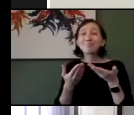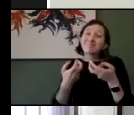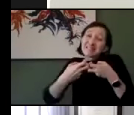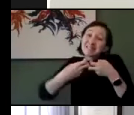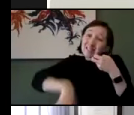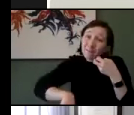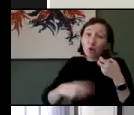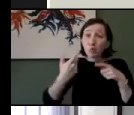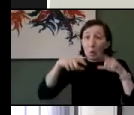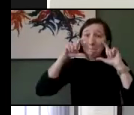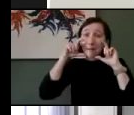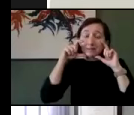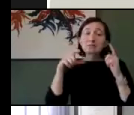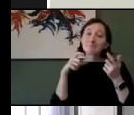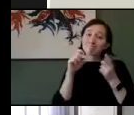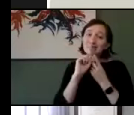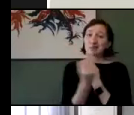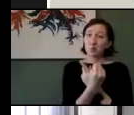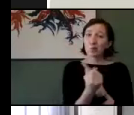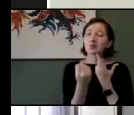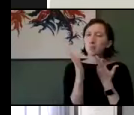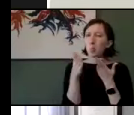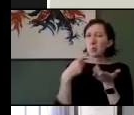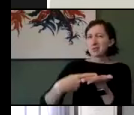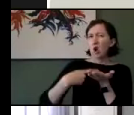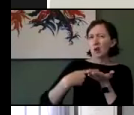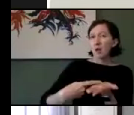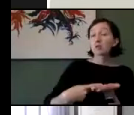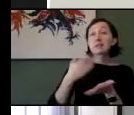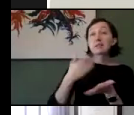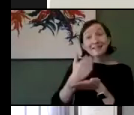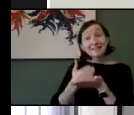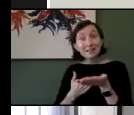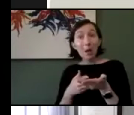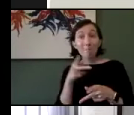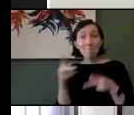So we'll talk about that. Some individuals with mobility movement disorders